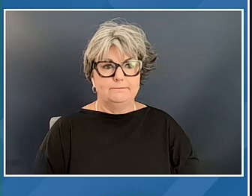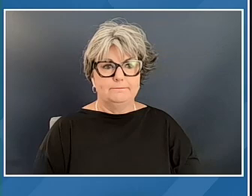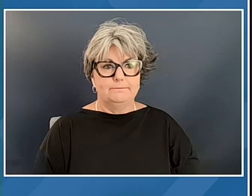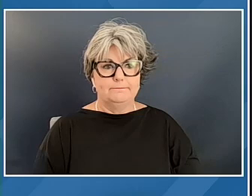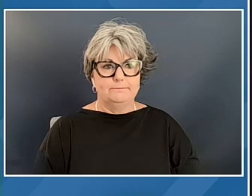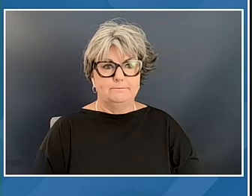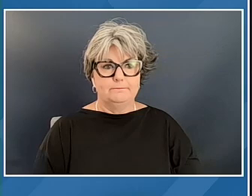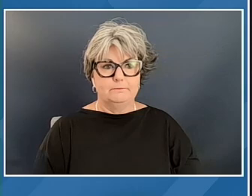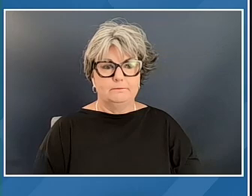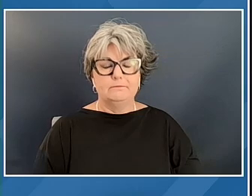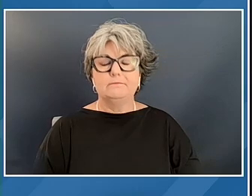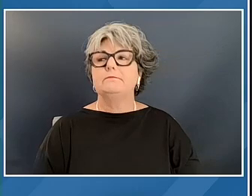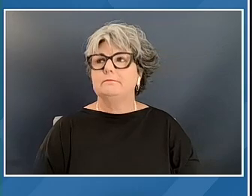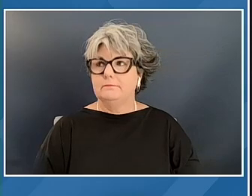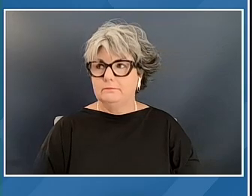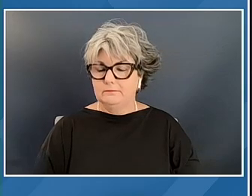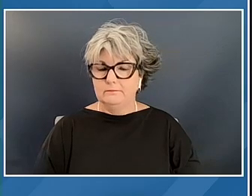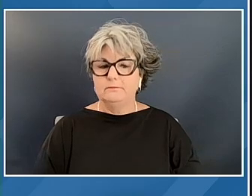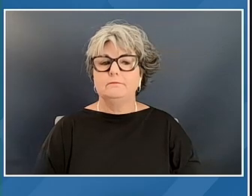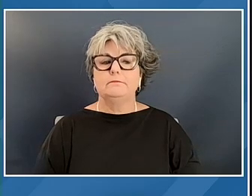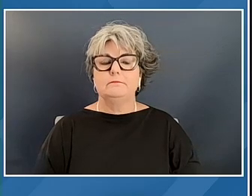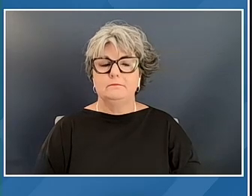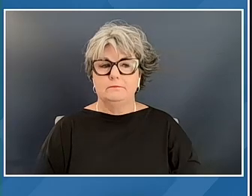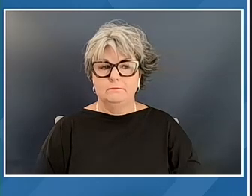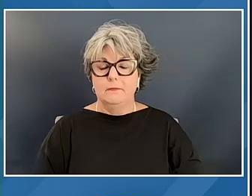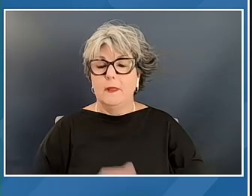Okay. There are- the motion has failed, so